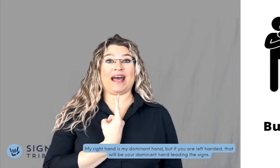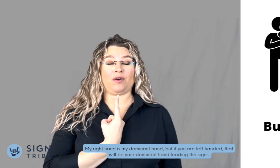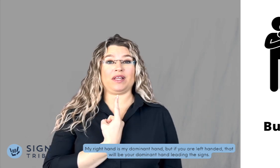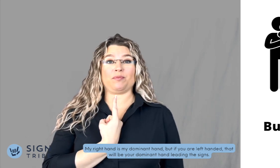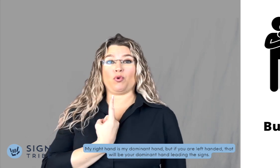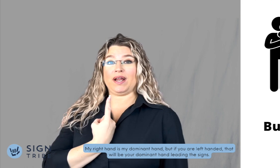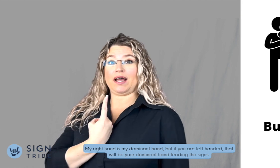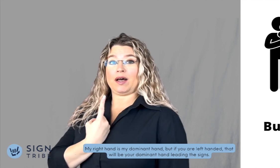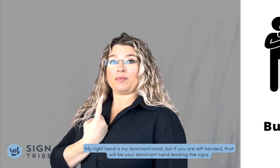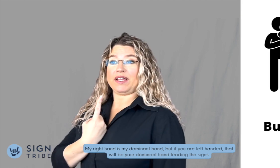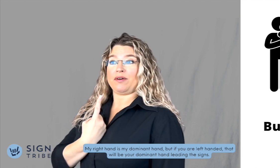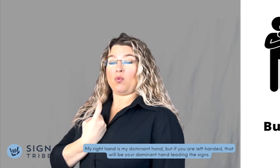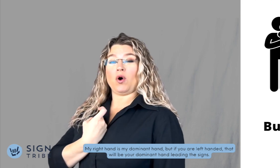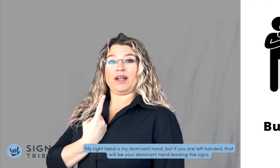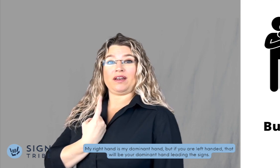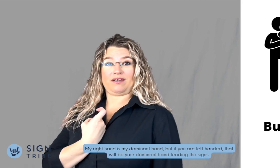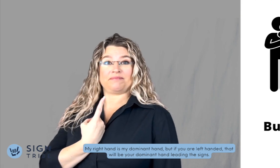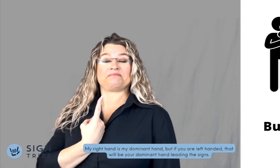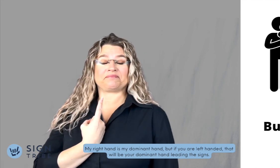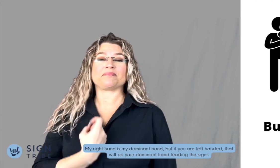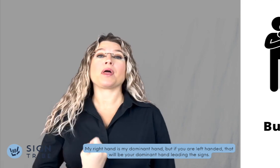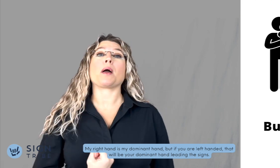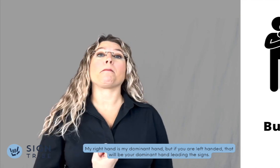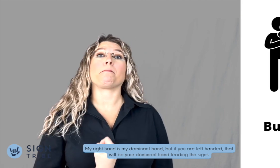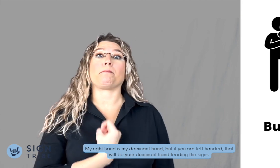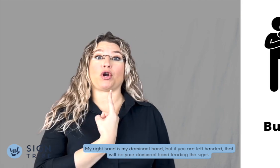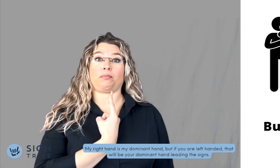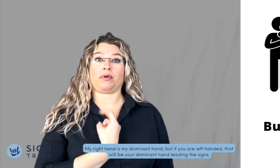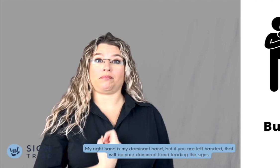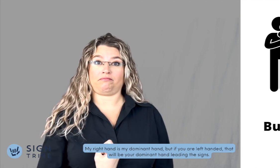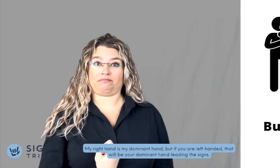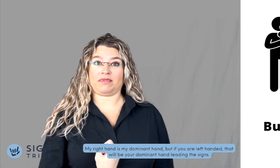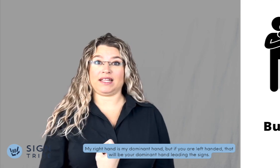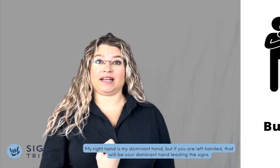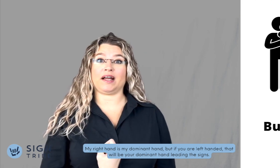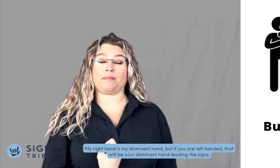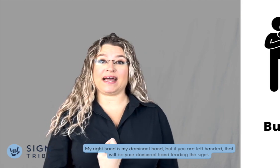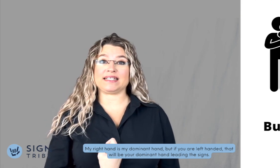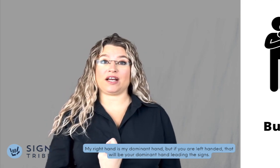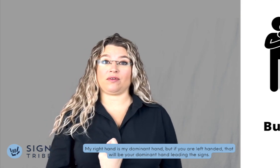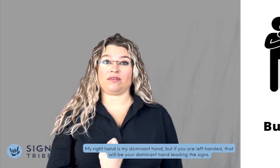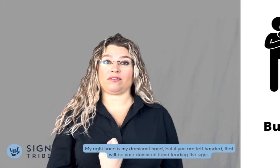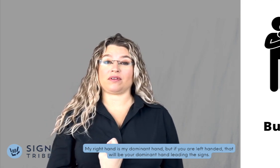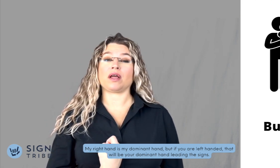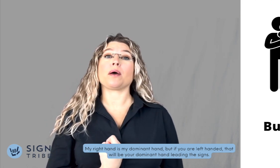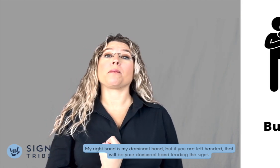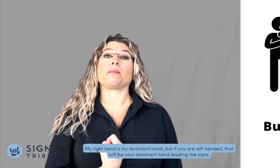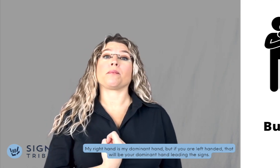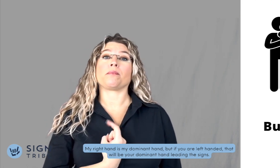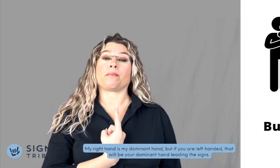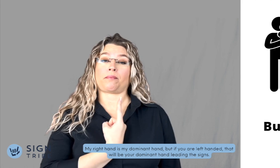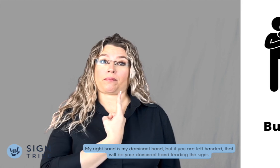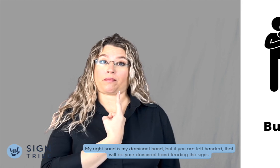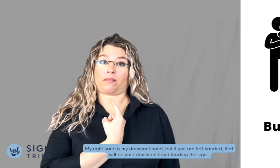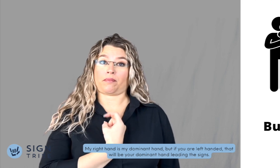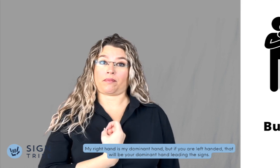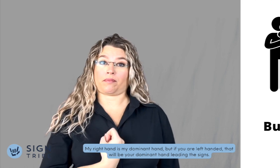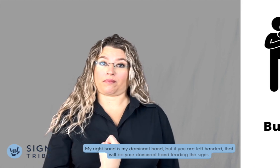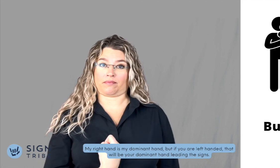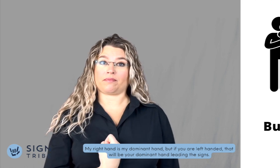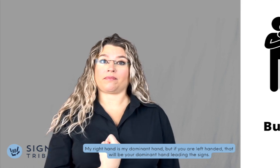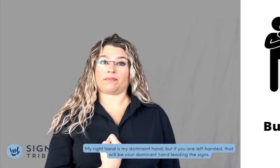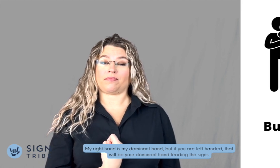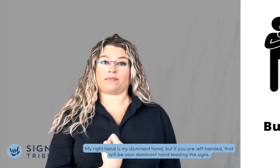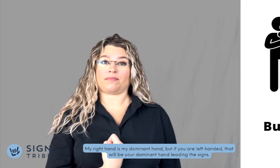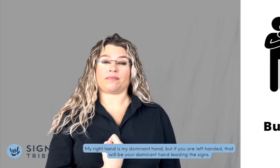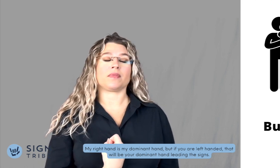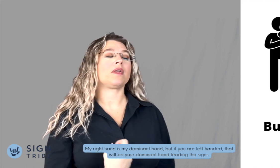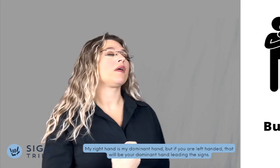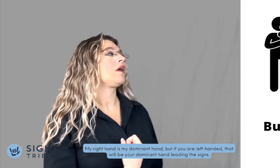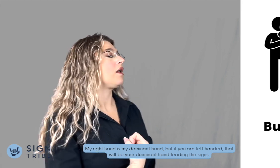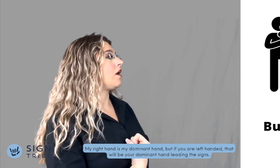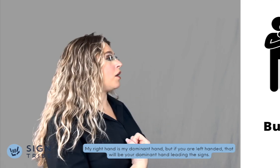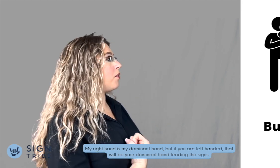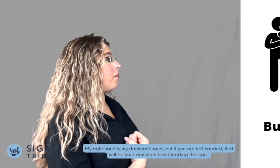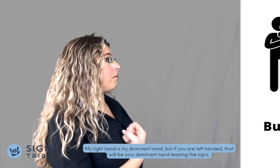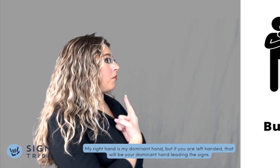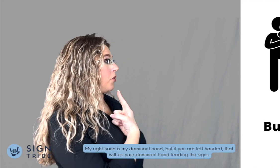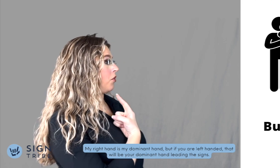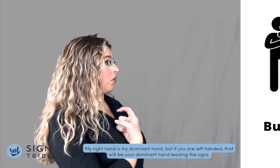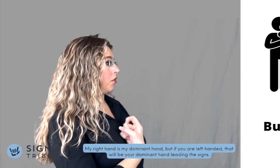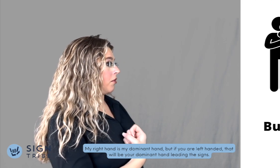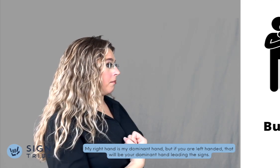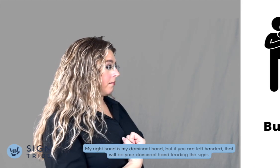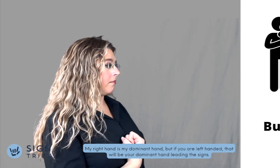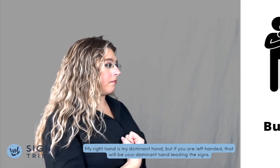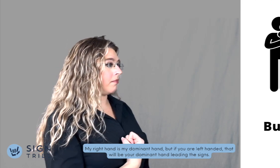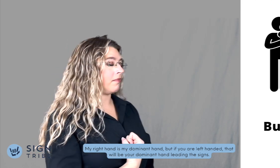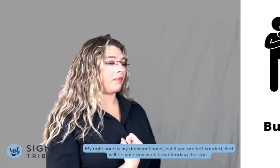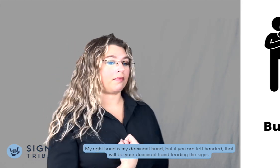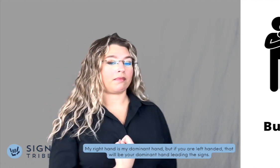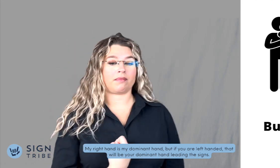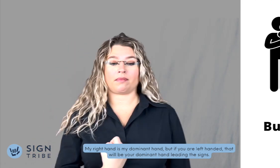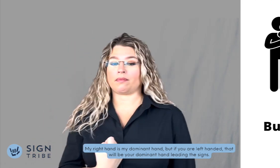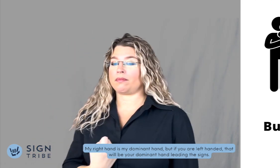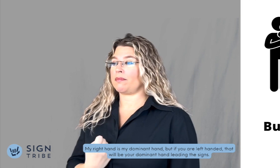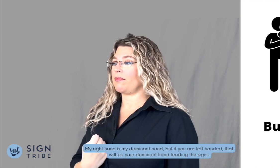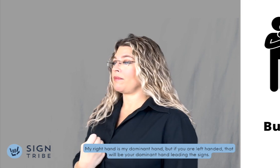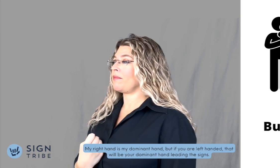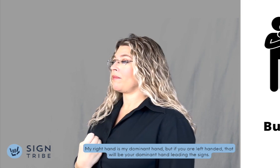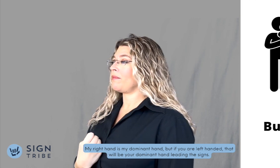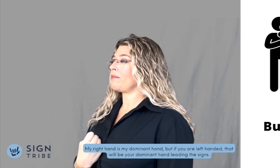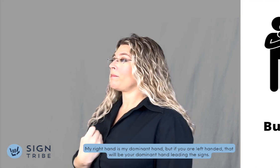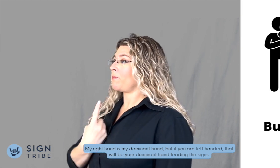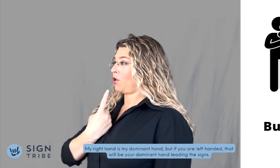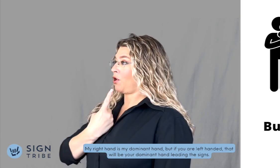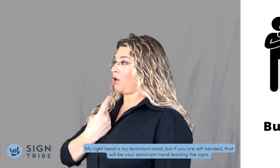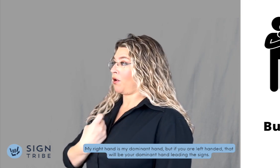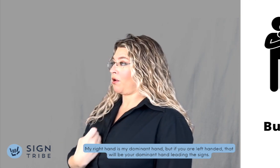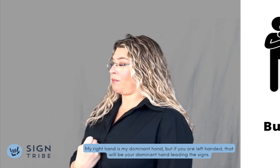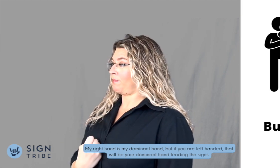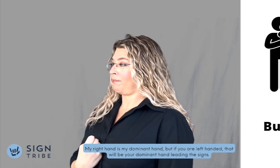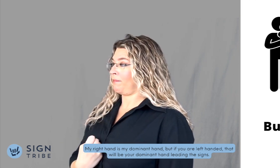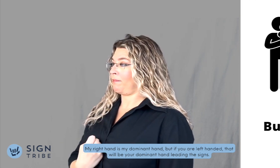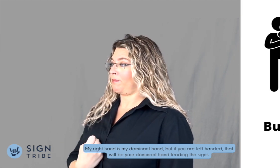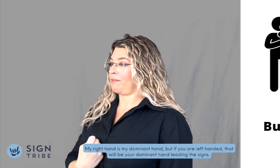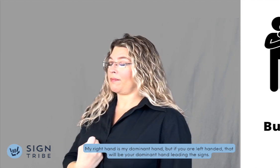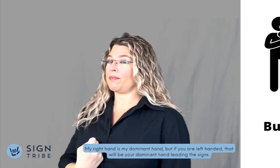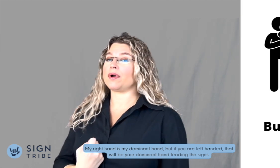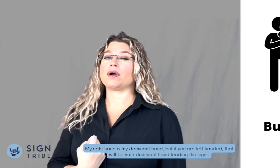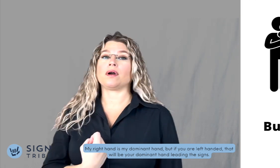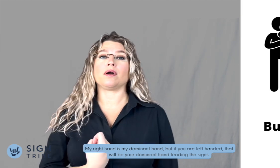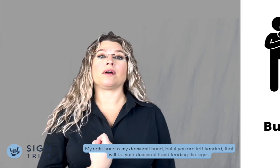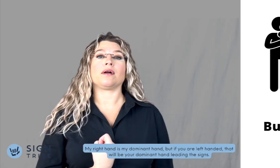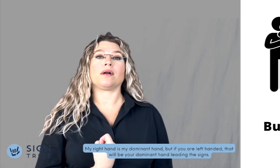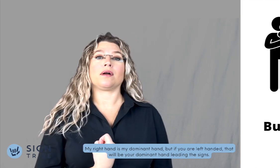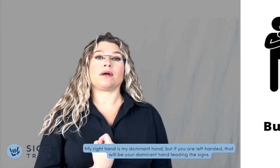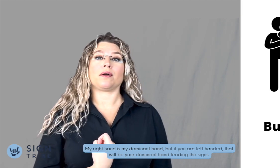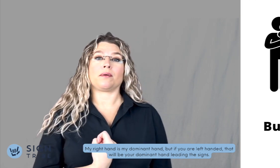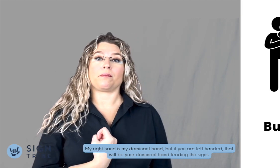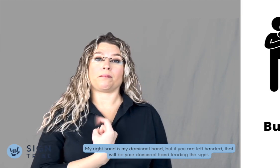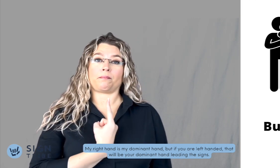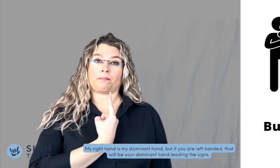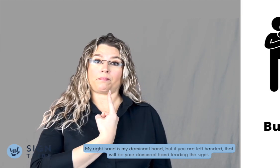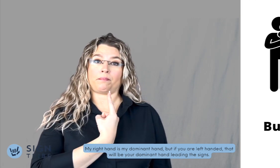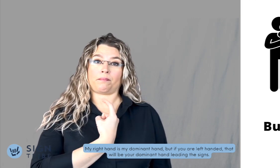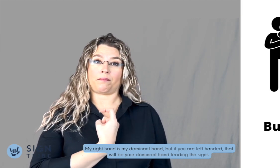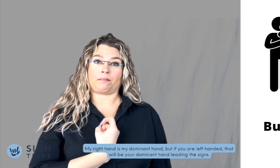out and point up like a one. Burp. And then come back down.